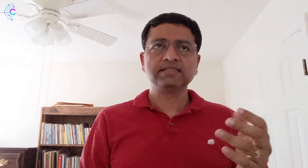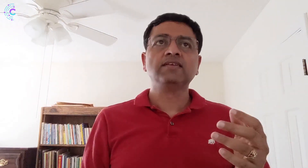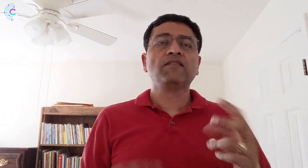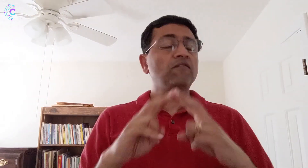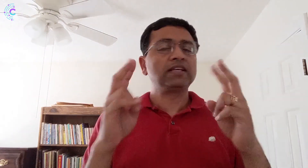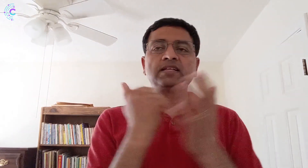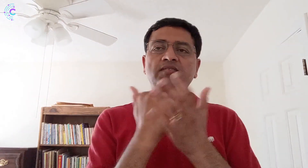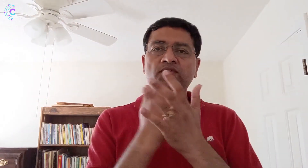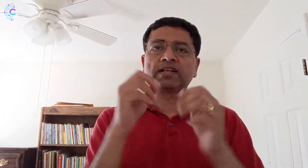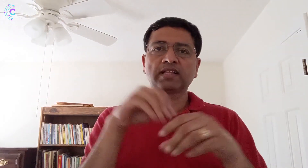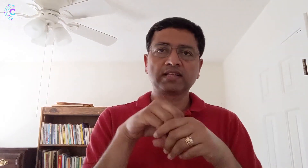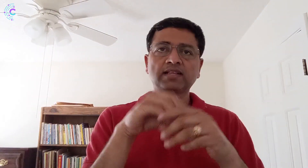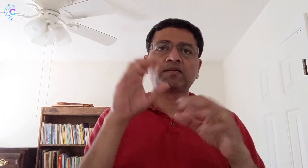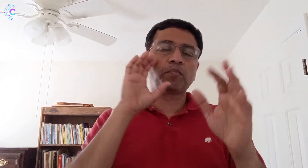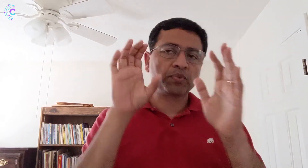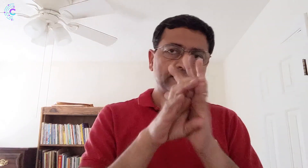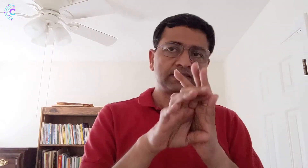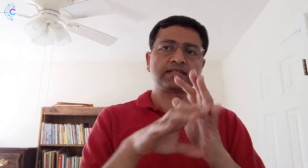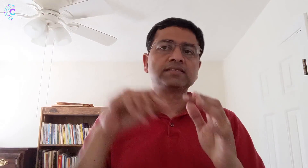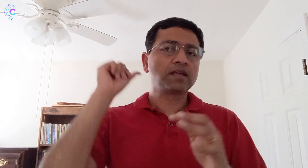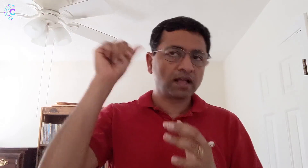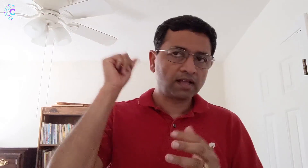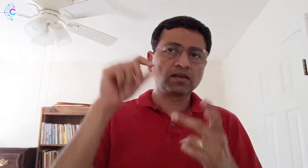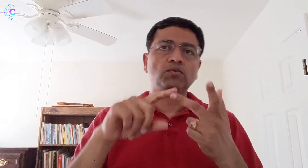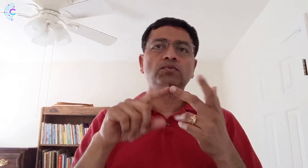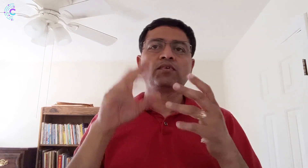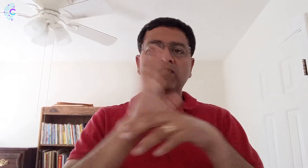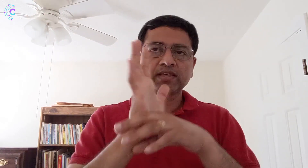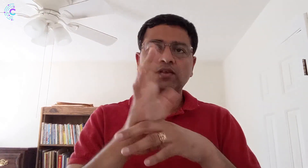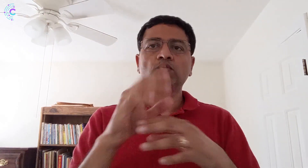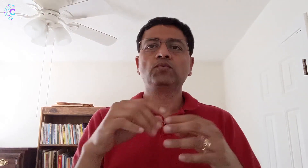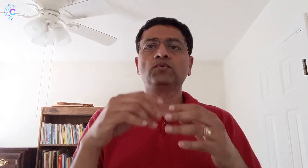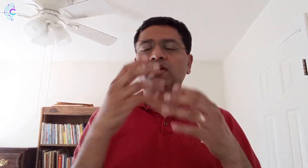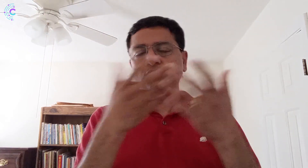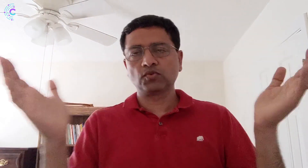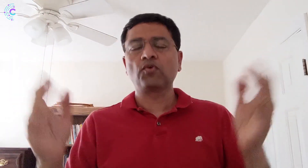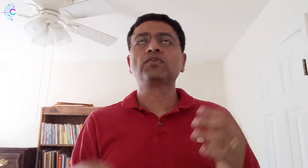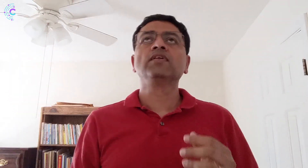This is very helpful with images, audio, videos and so on.